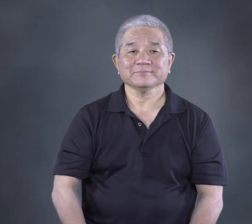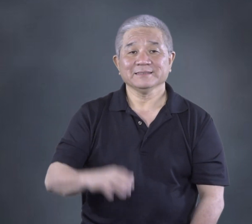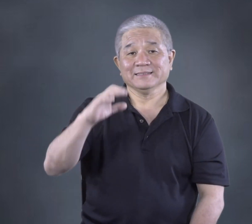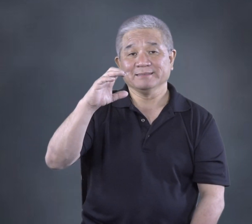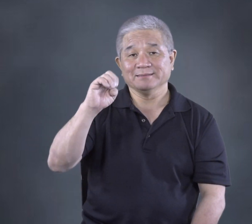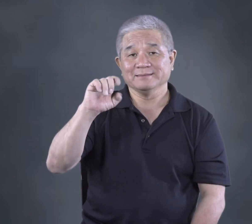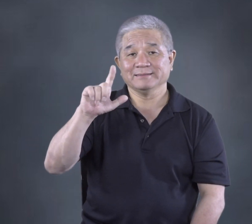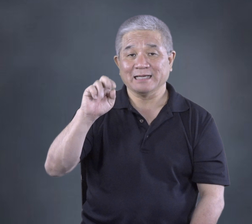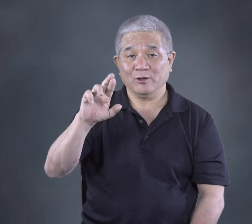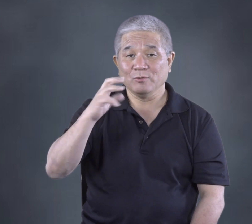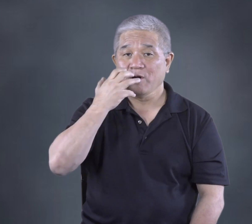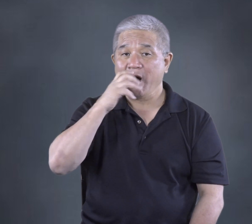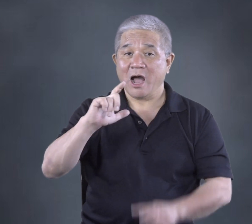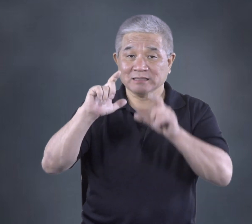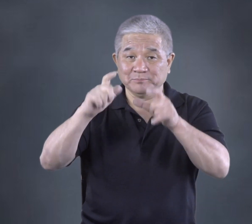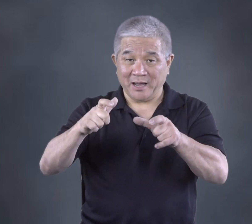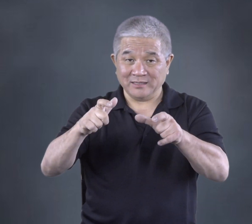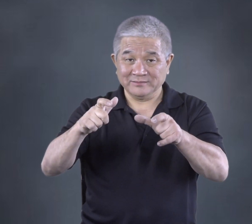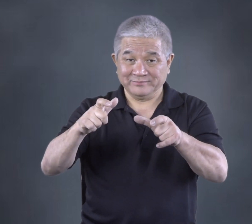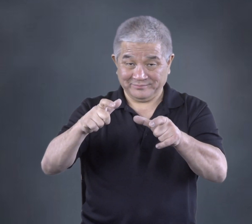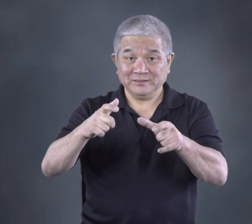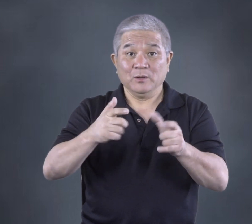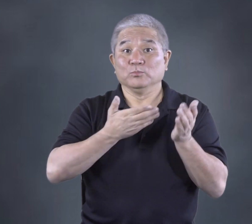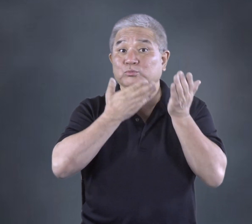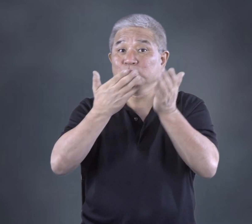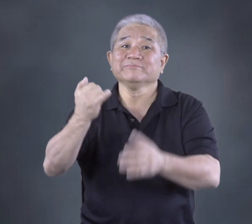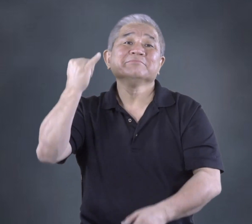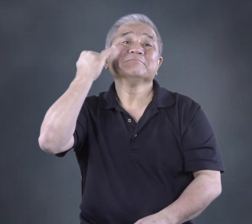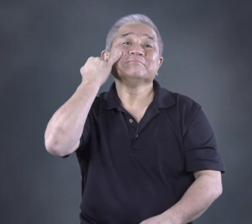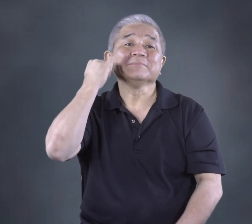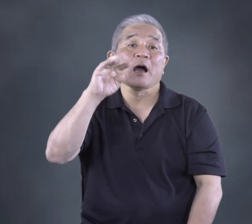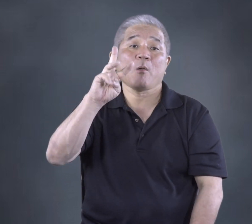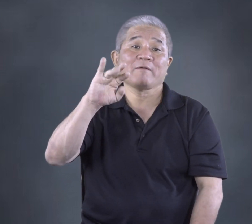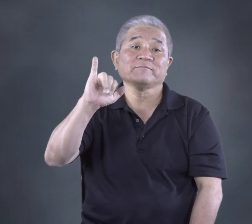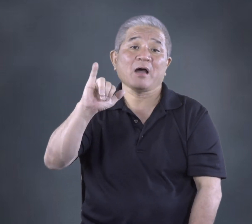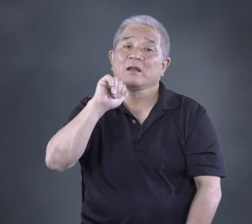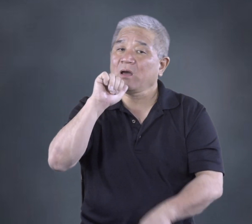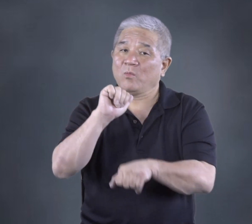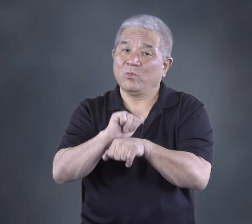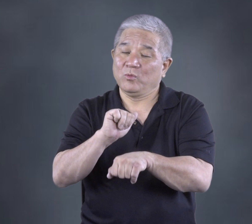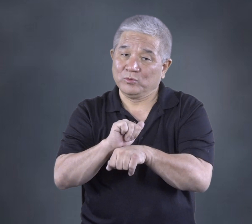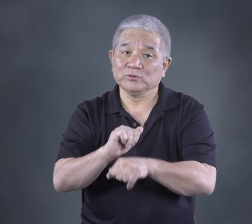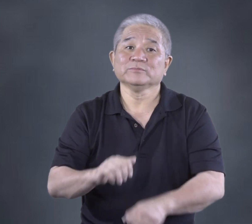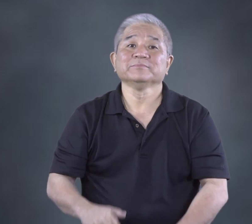A cellular hotspot in case the hospital WiFi is not working